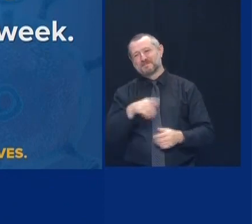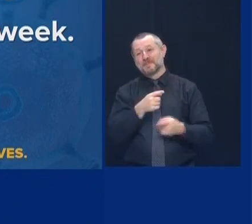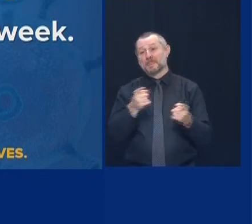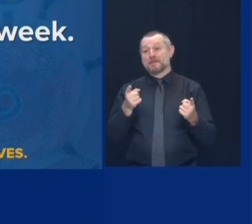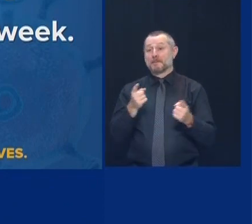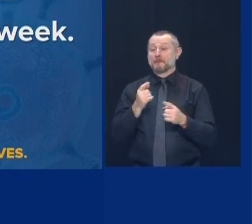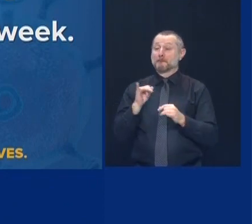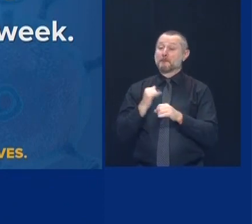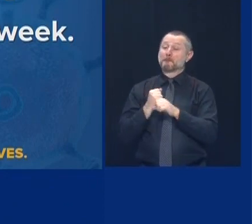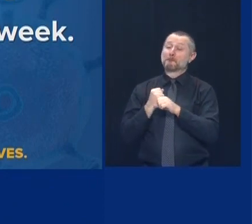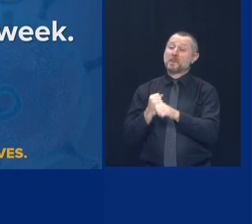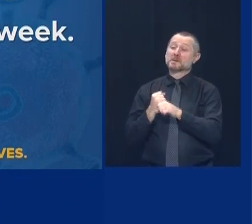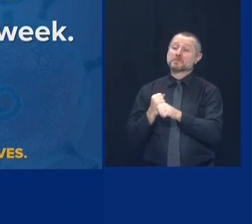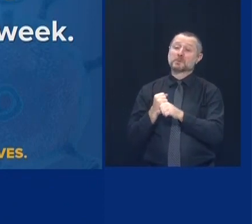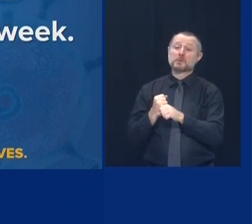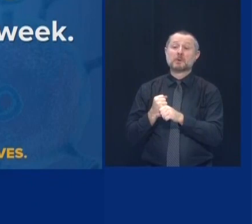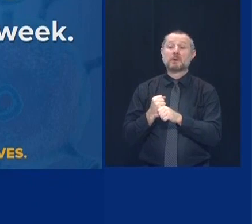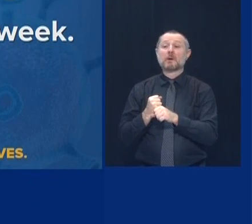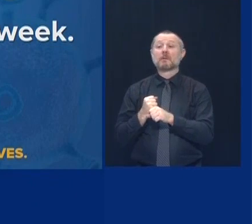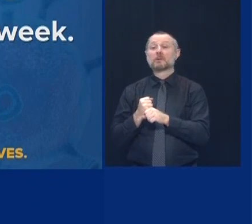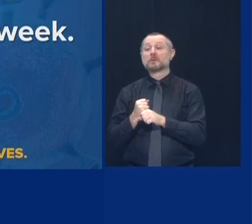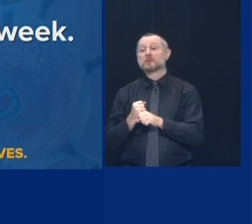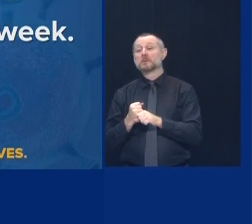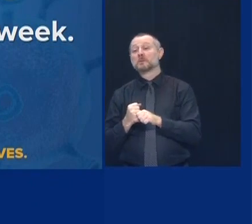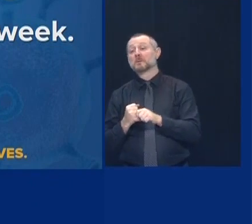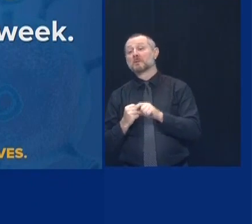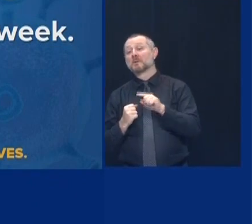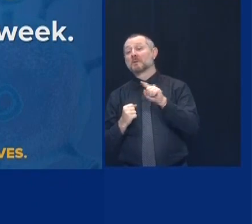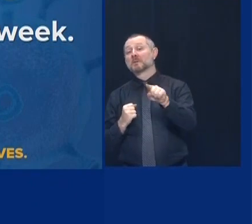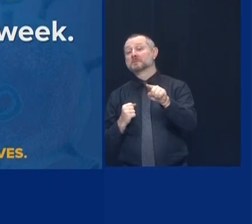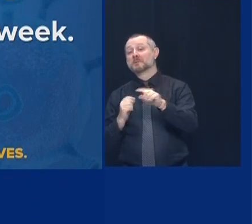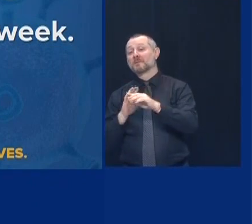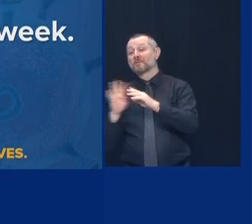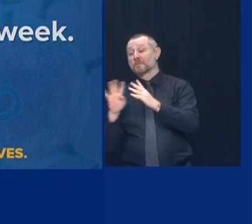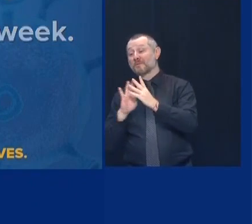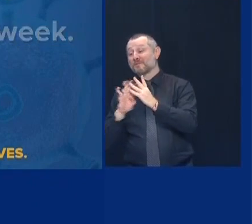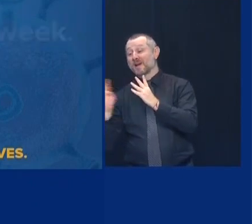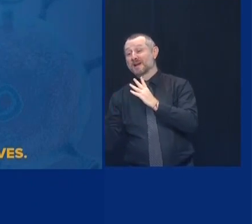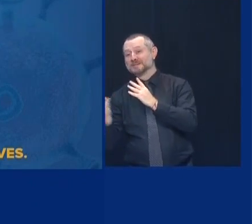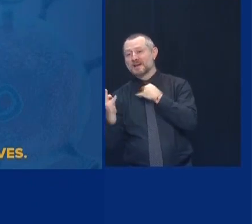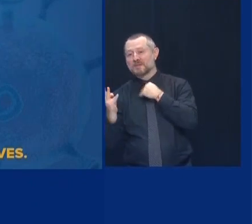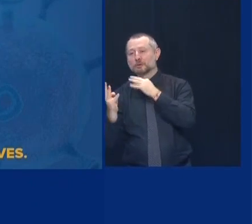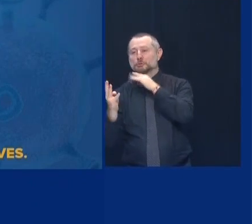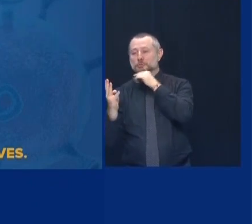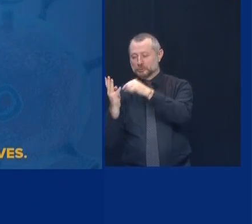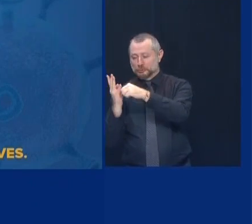I HATE SPORTw3 ANALOGIES. WARNIG;TRACK IS THE TRACK BEFORE THE FENCE WHEN YOU RUN TO